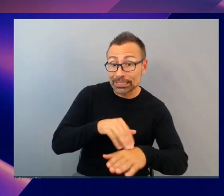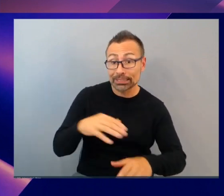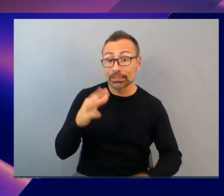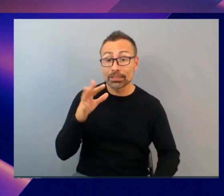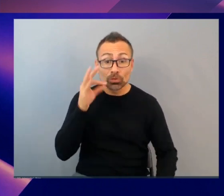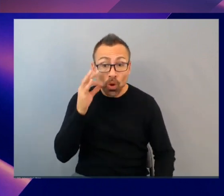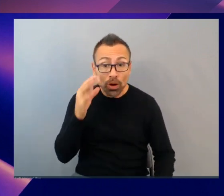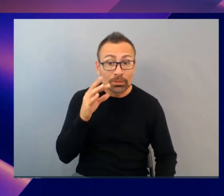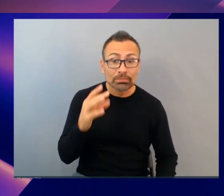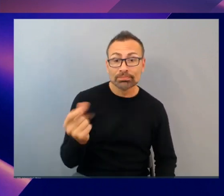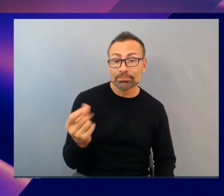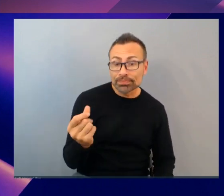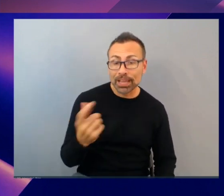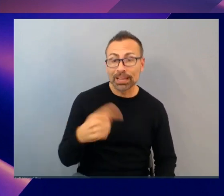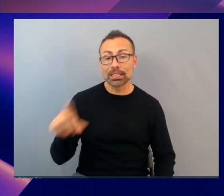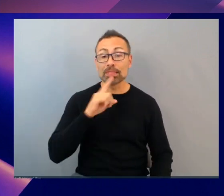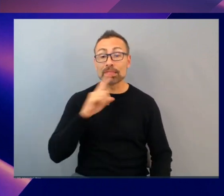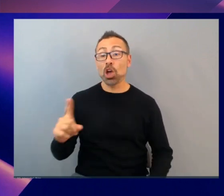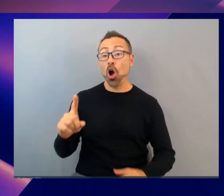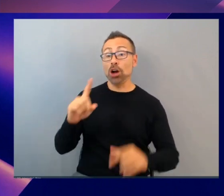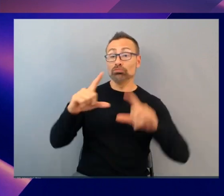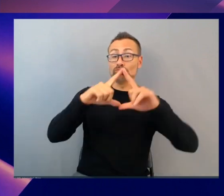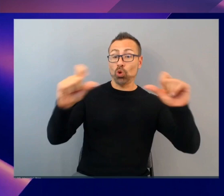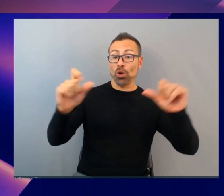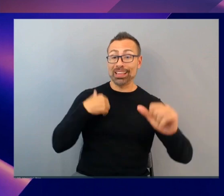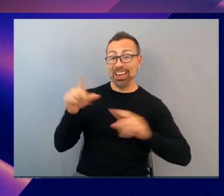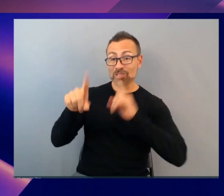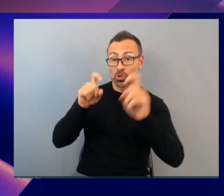and discuss and teach Cloud Practitioner level. Awesome.